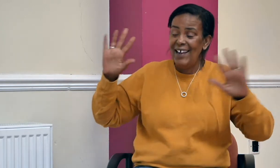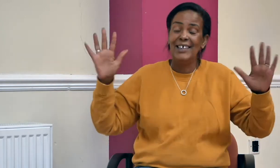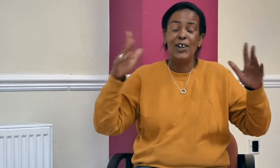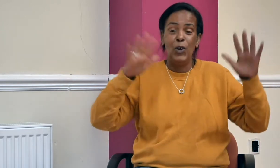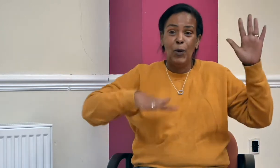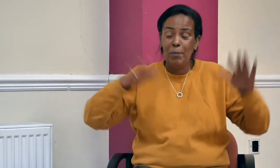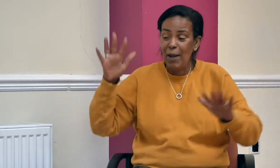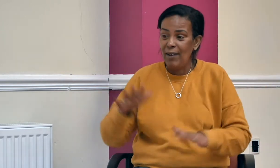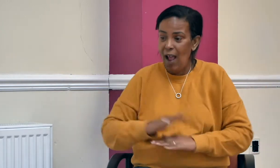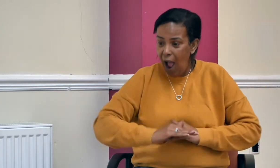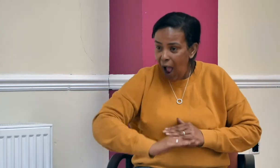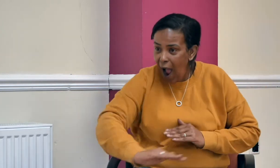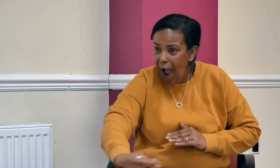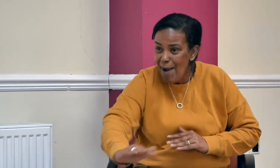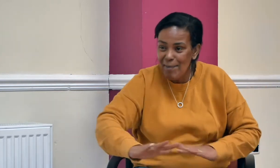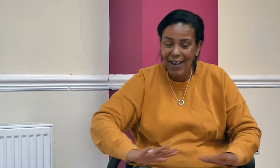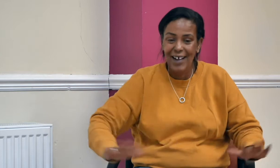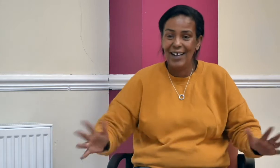Painted walls, wallpaper and carpet on the floor!